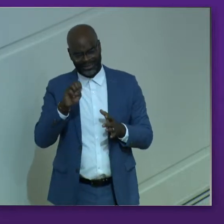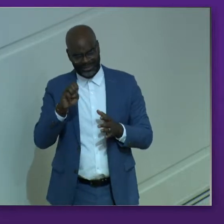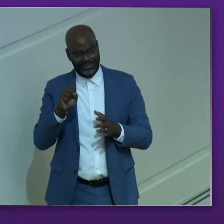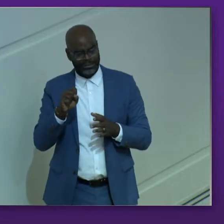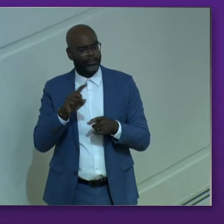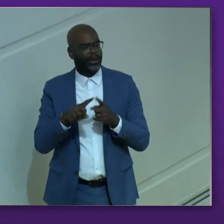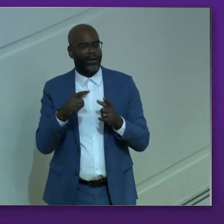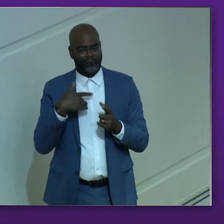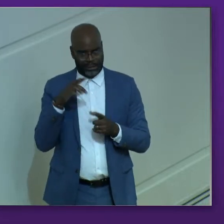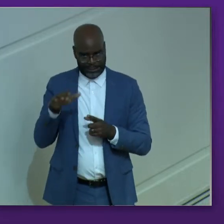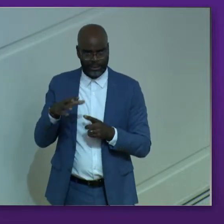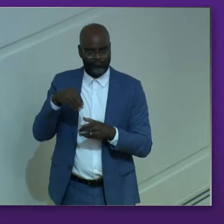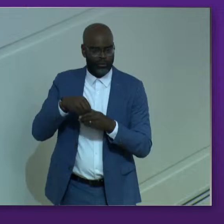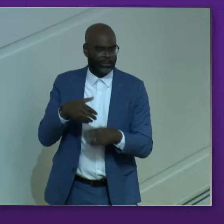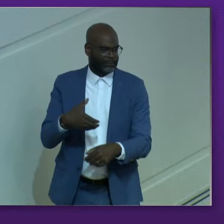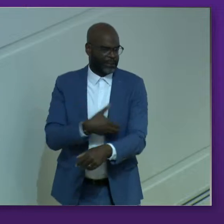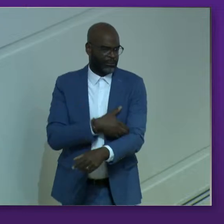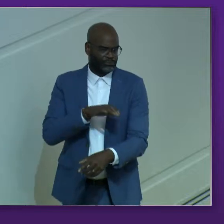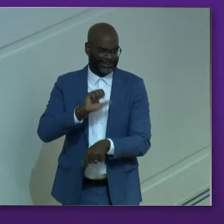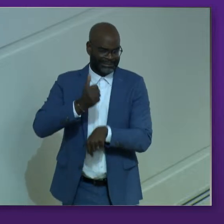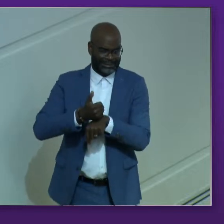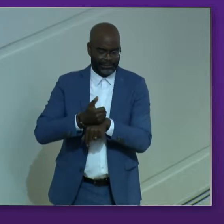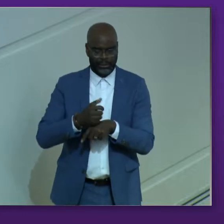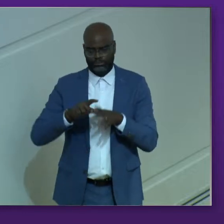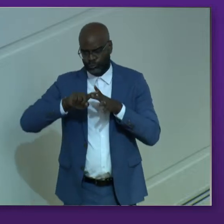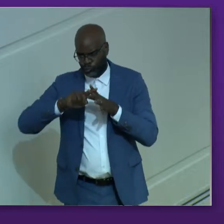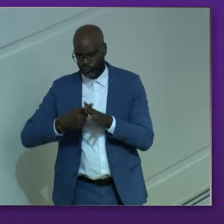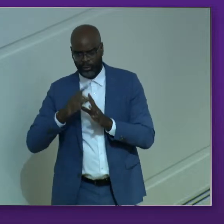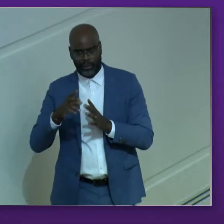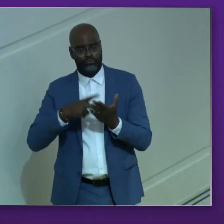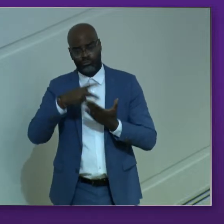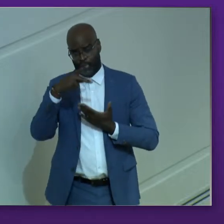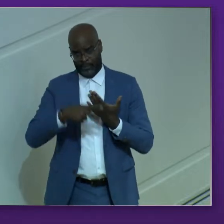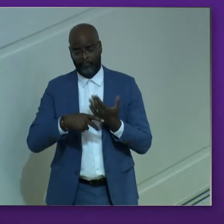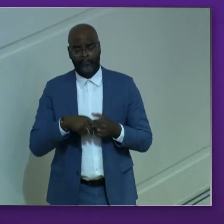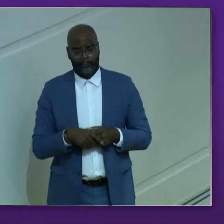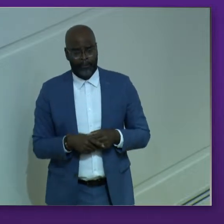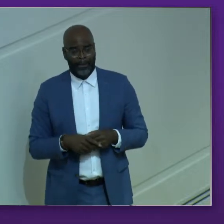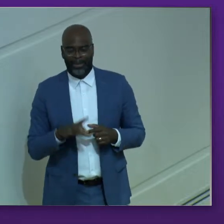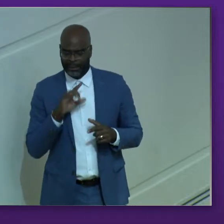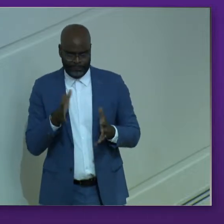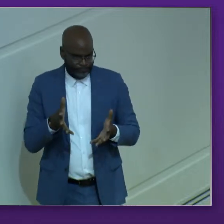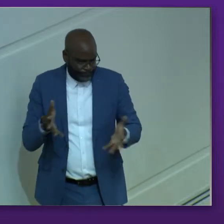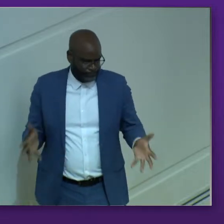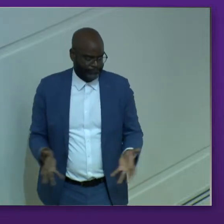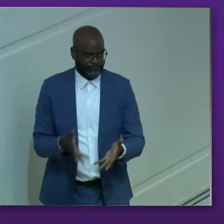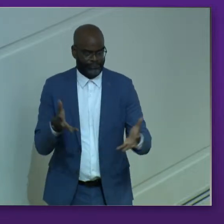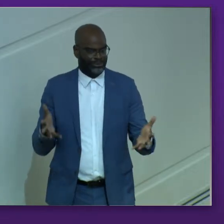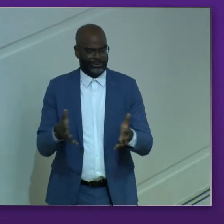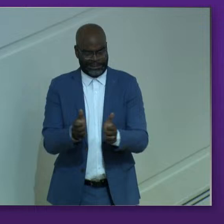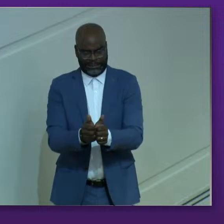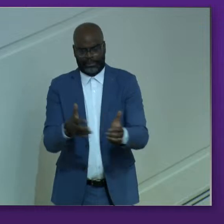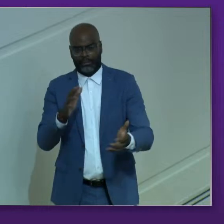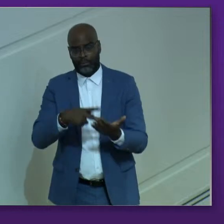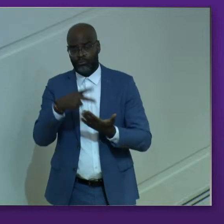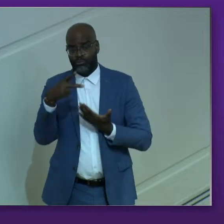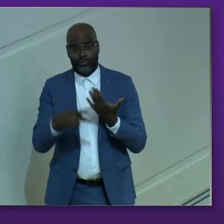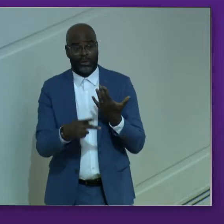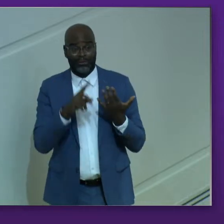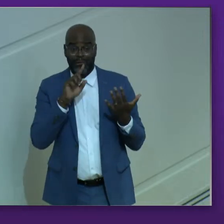AS EASY RIGHT THERE FORMER COUNTY COUNCIL MEMBER CRAIG RICE RETURN TO DELIVER THE KEYNOTE TO THIS YEAR'S